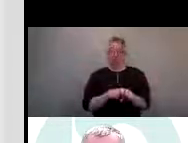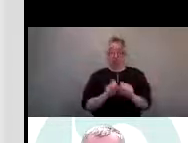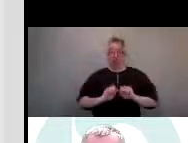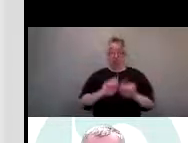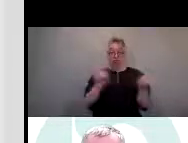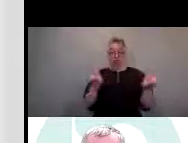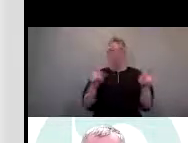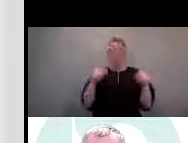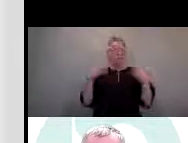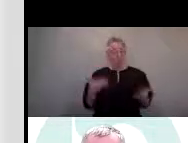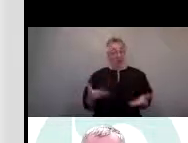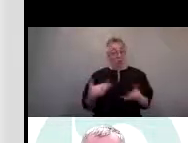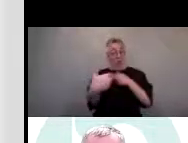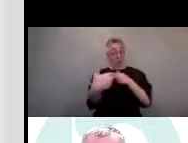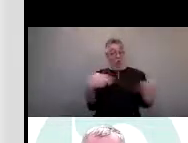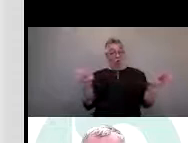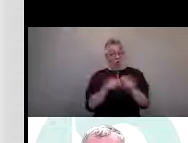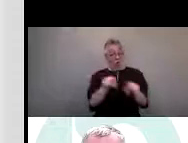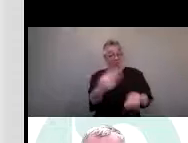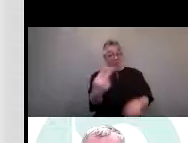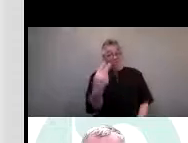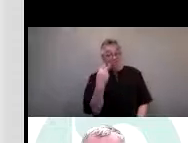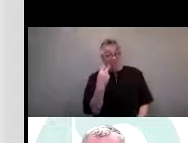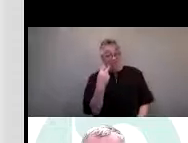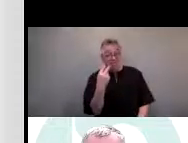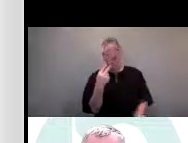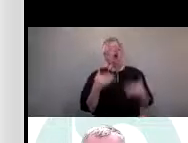like to be a part of that webinar, we are sending out a survey after this